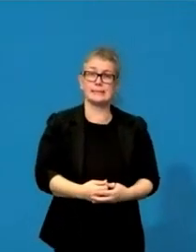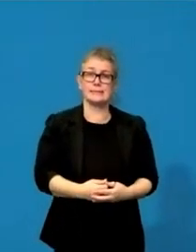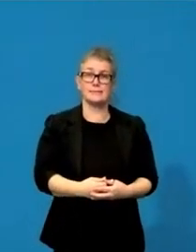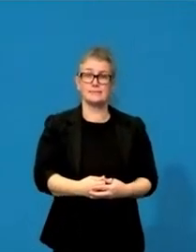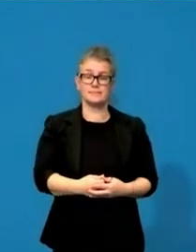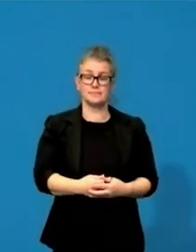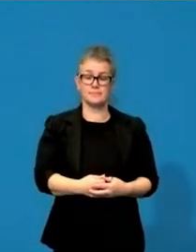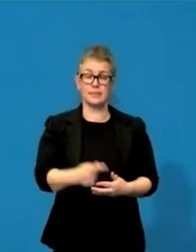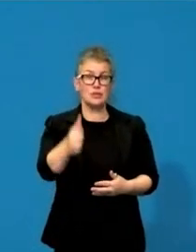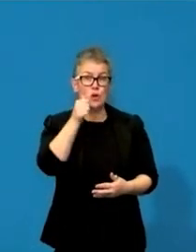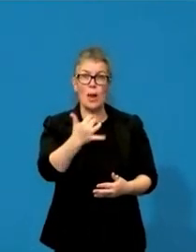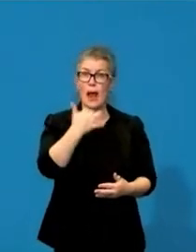You know how much is in his package?